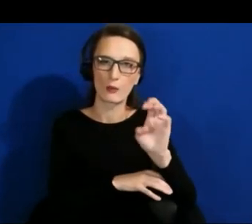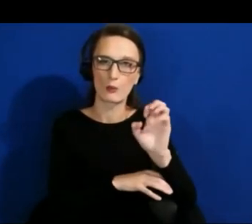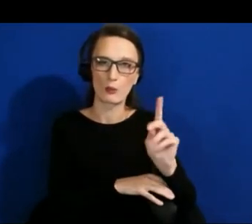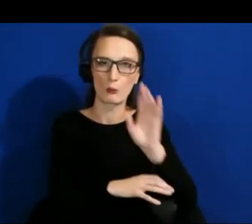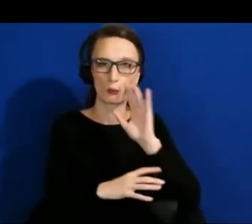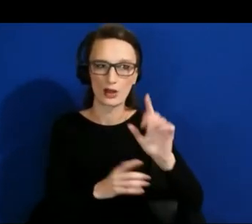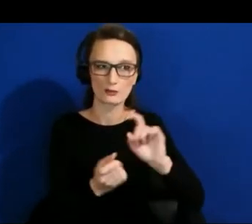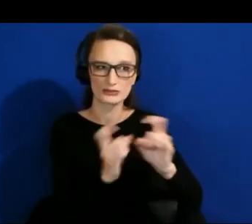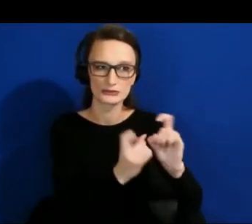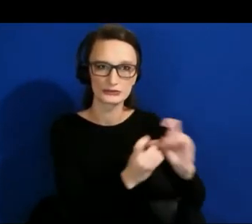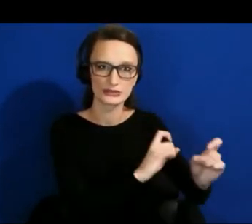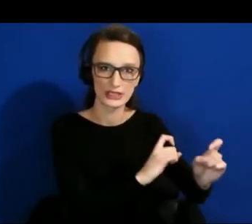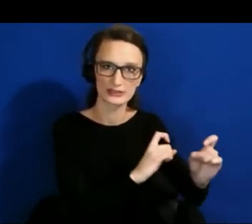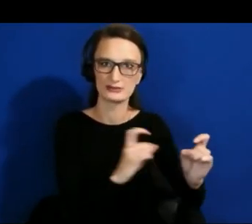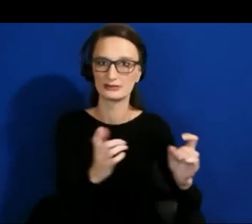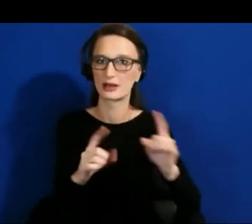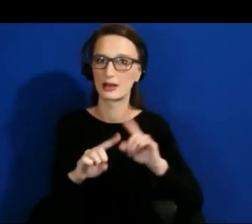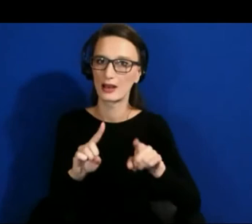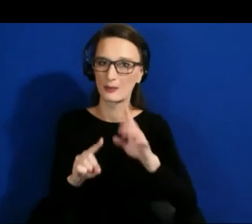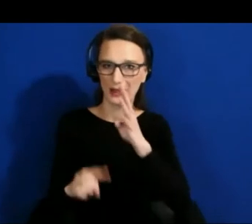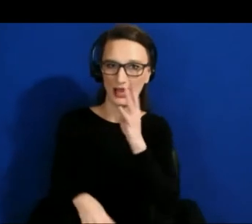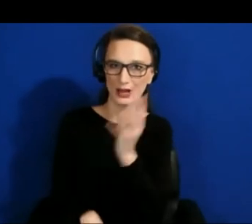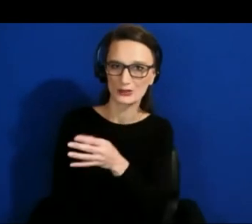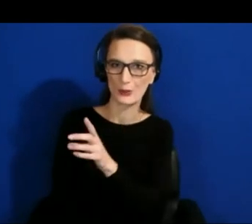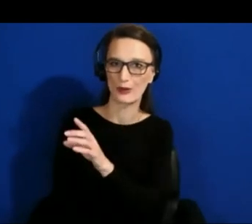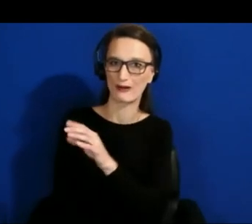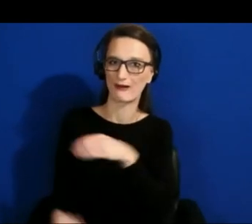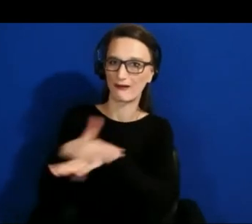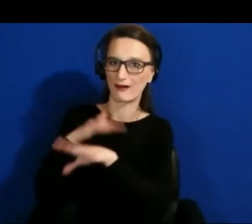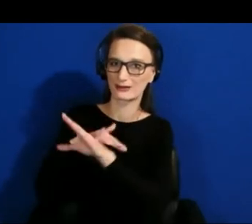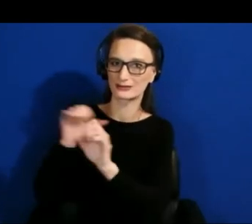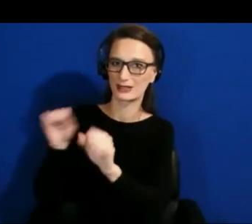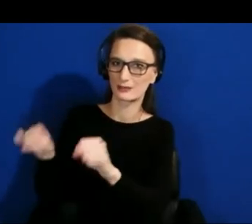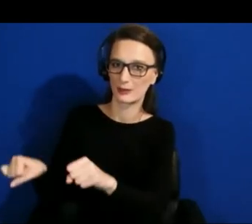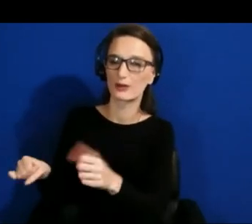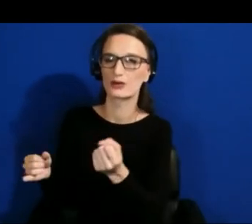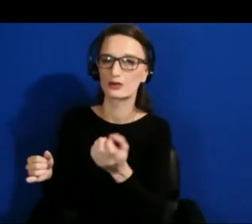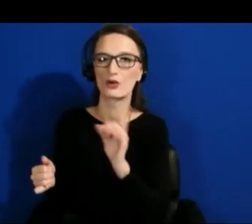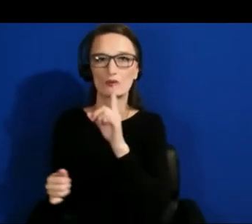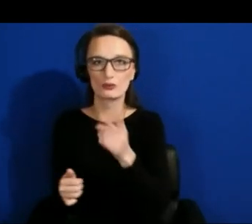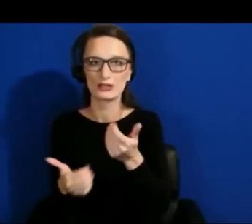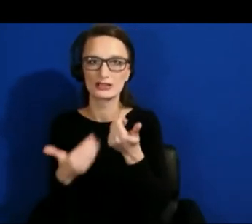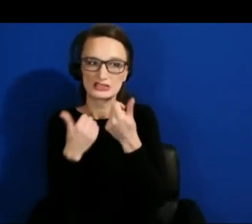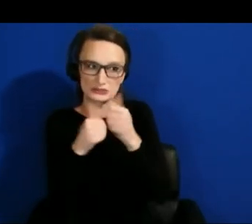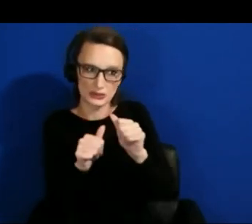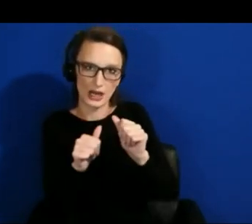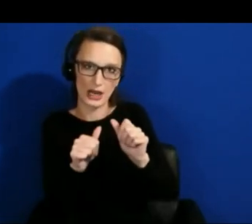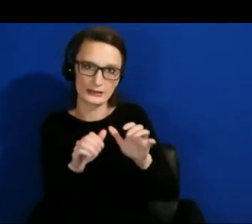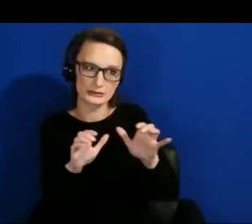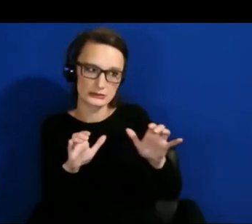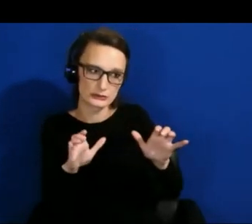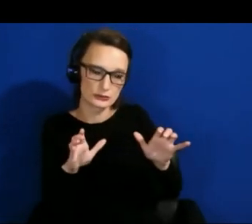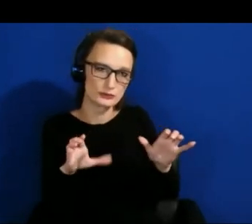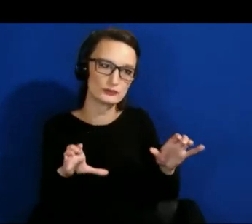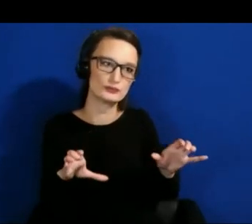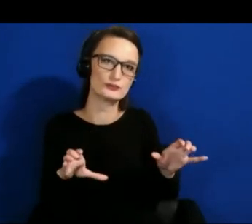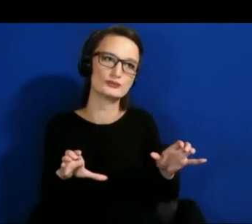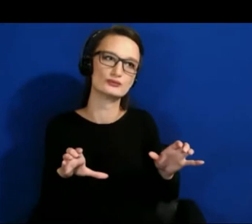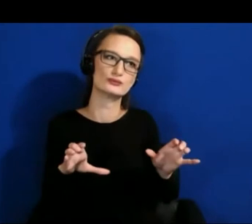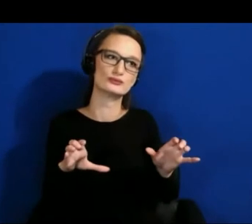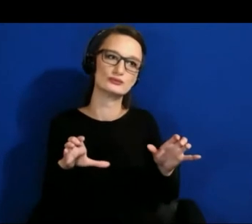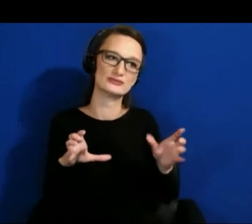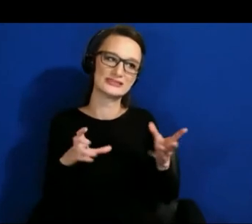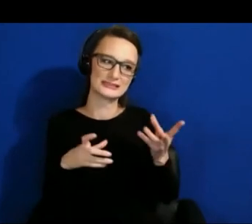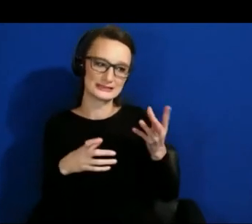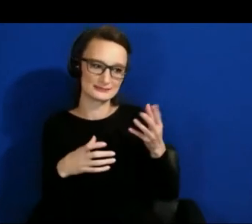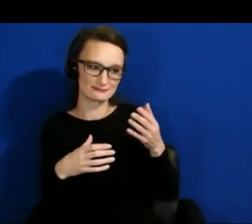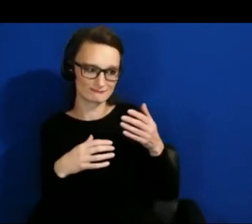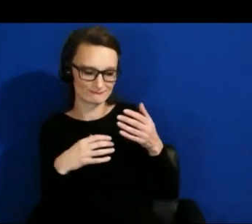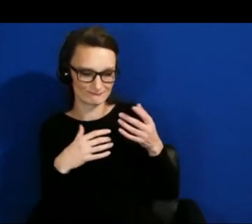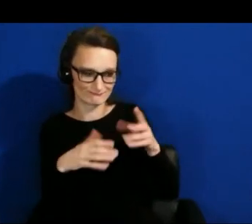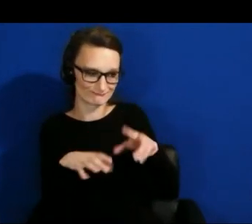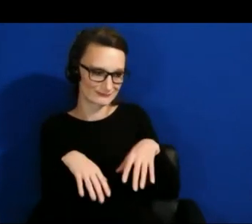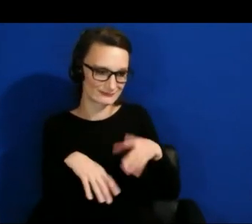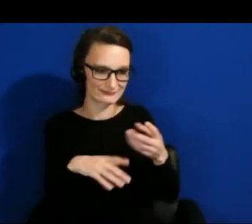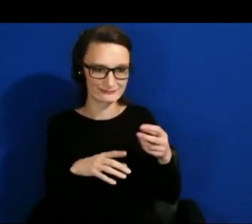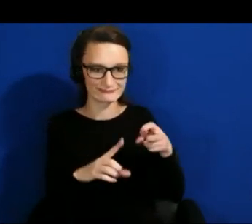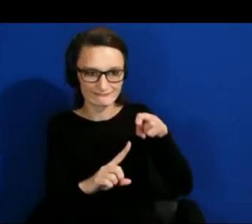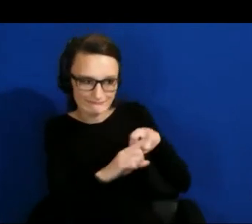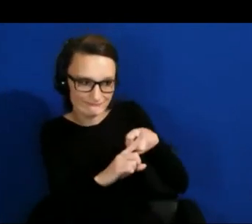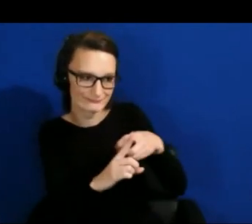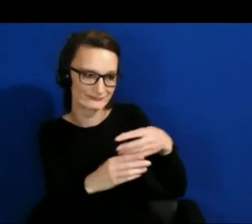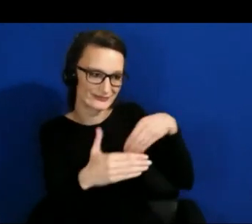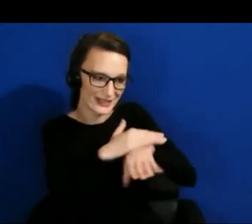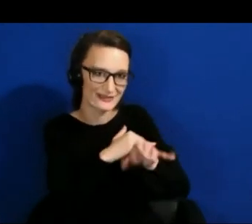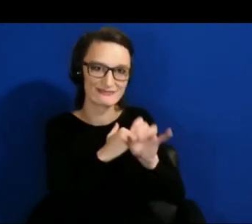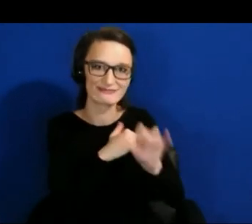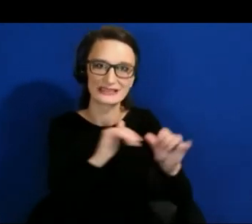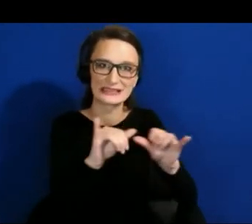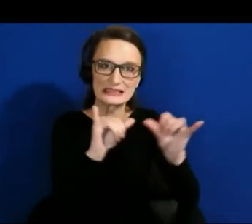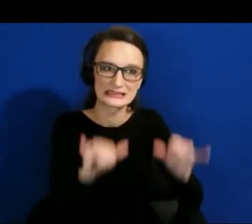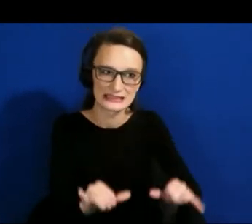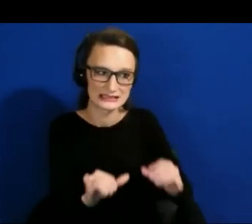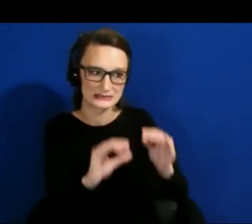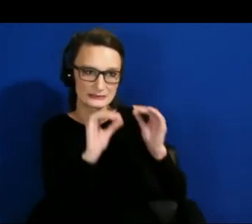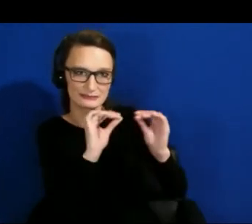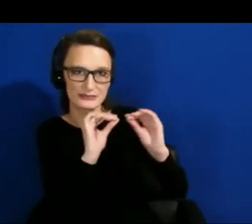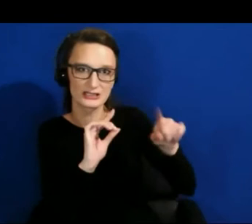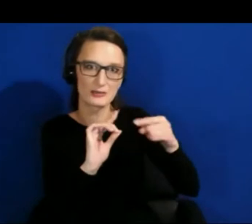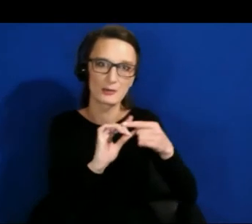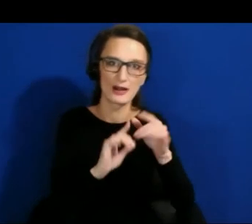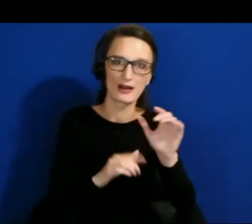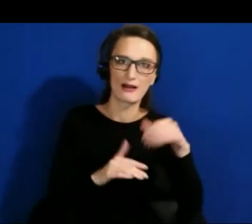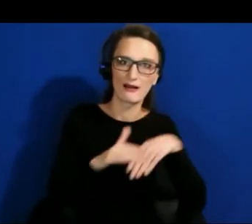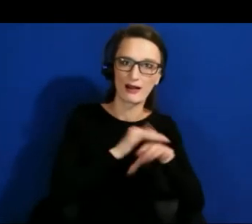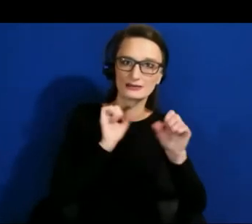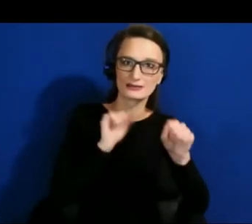You are basically hustling to get into one of those ecosystems and blocked from learning the basics about accessibility and ADA